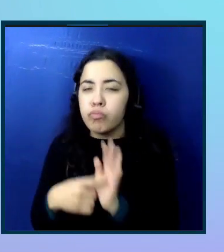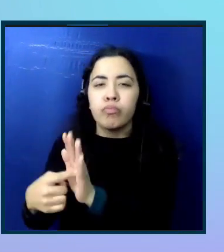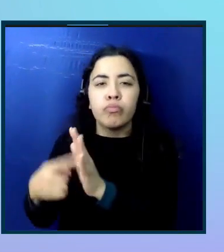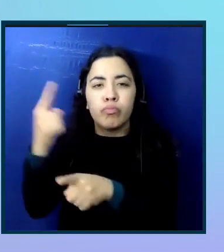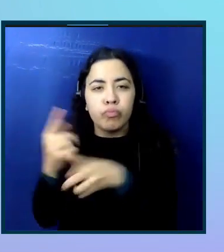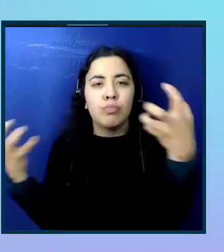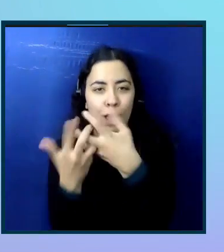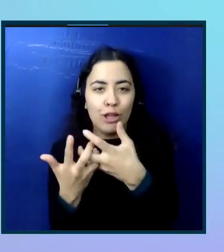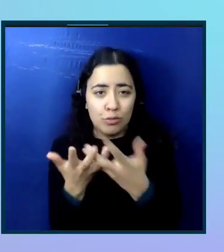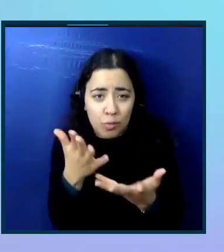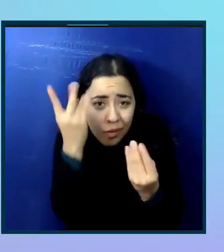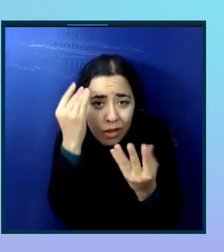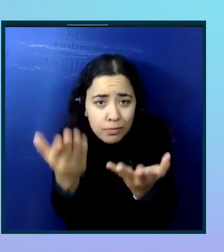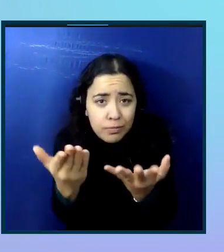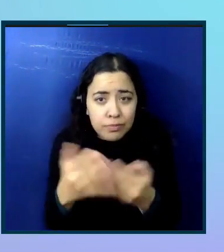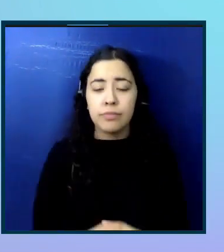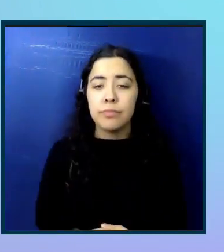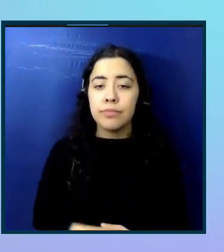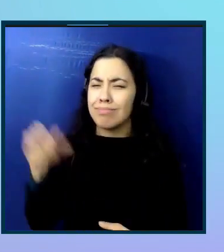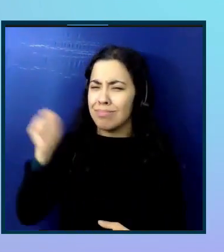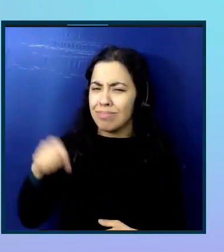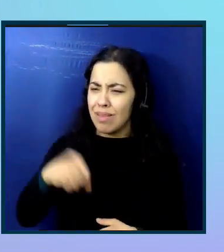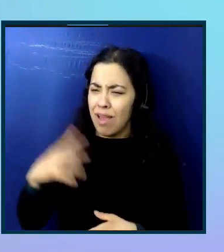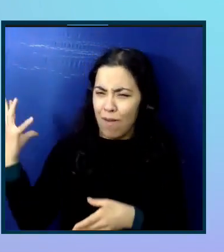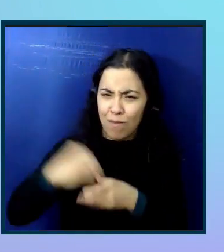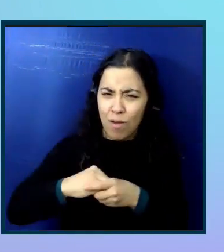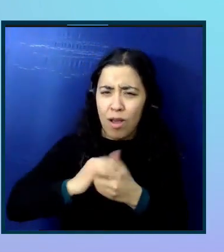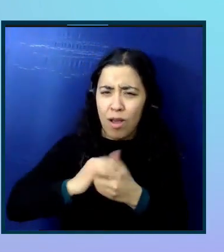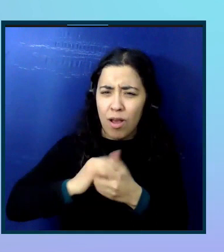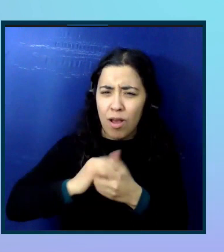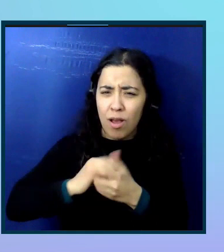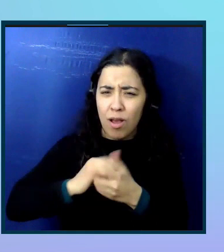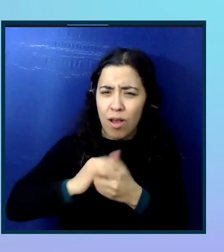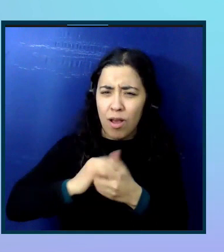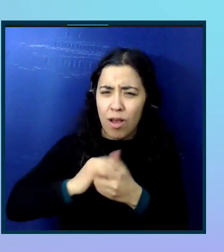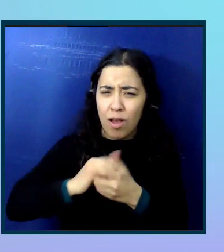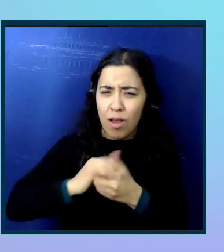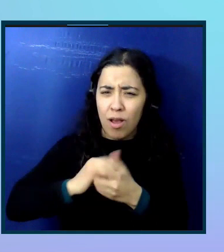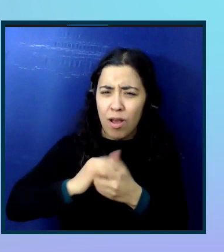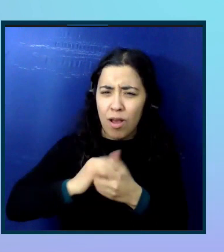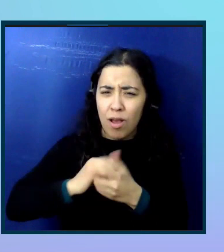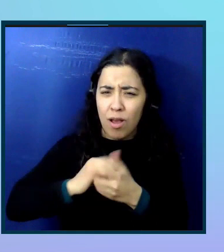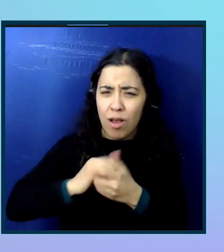Any thoughts around that? Yeah. I would say, to get them involved in this whole method of Abilities Design.